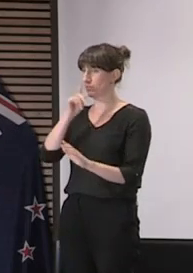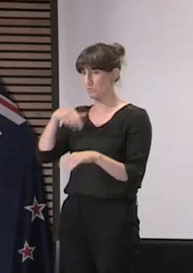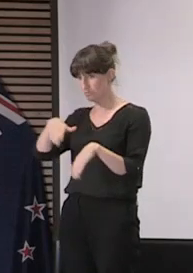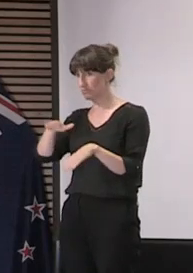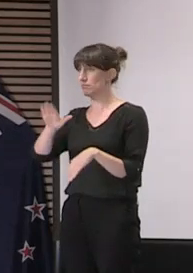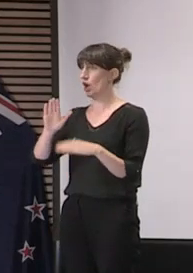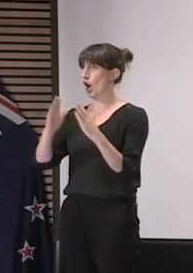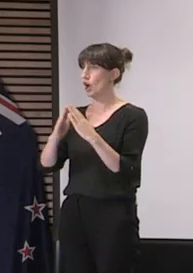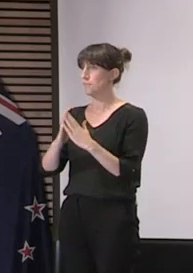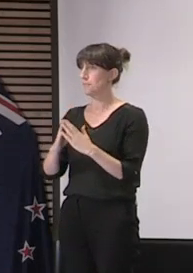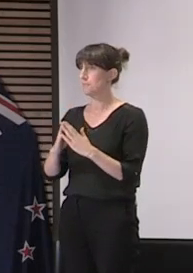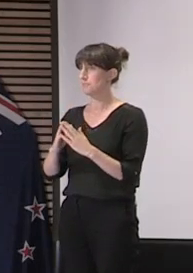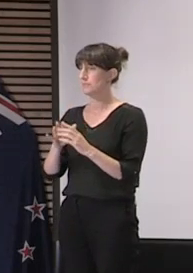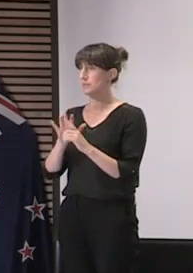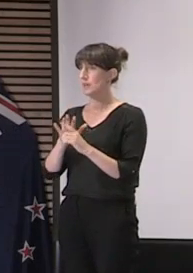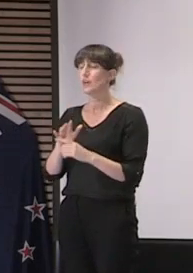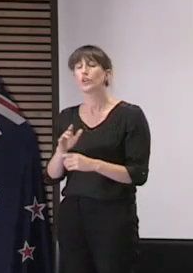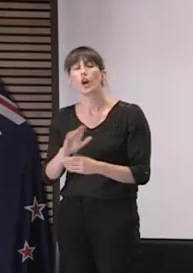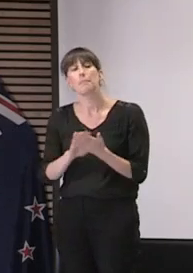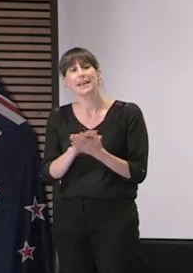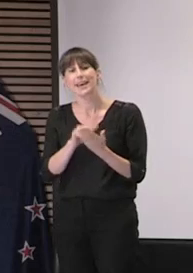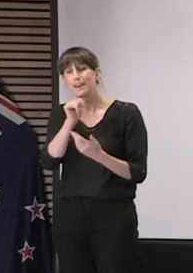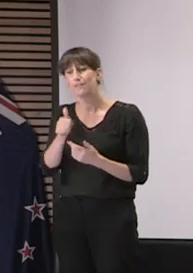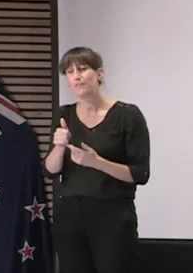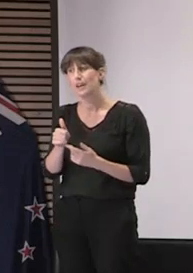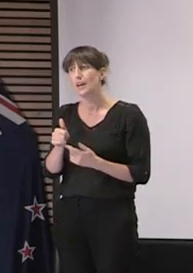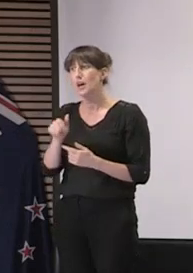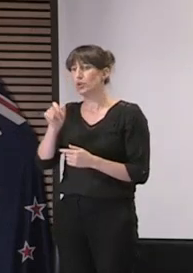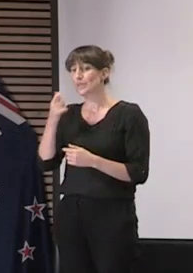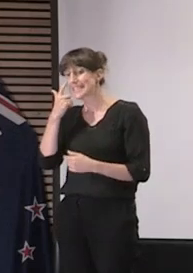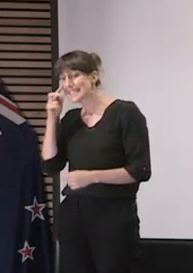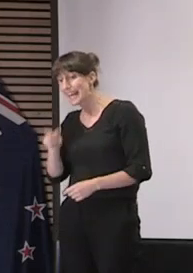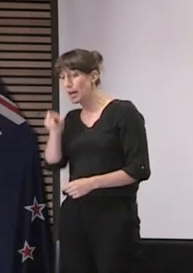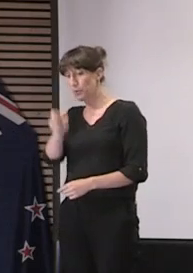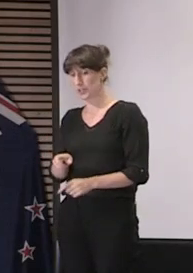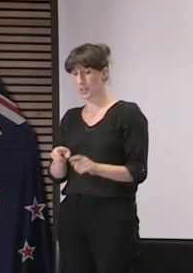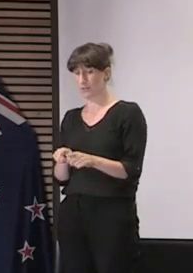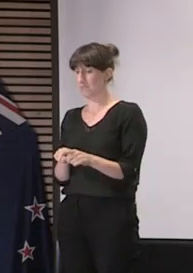role is to ensure people are abiding by the terms of the public health notice.